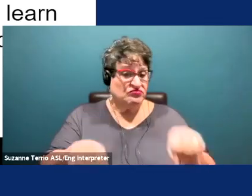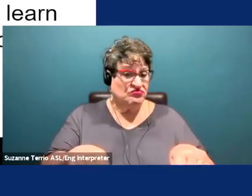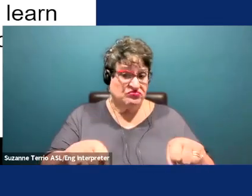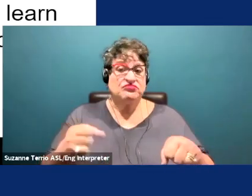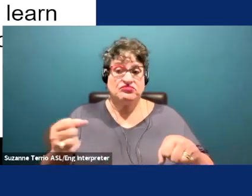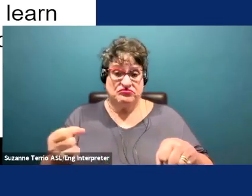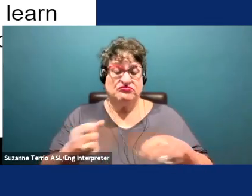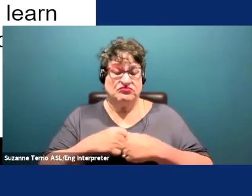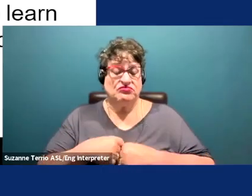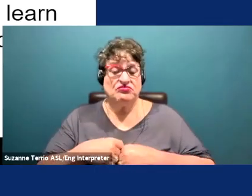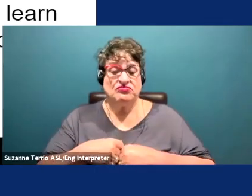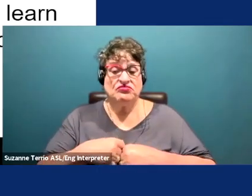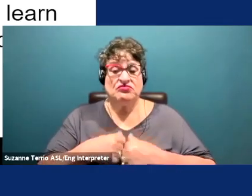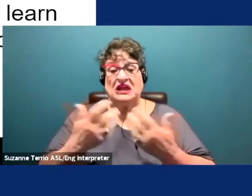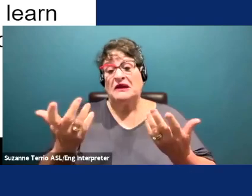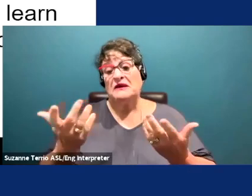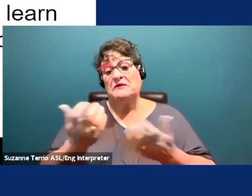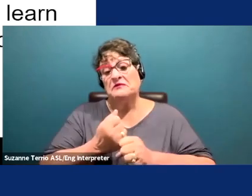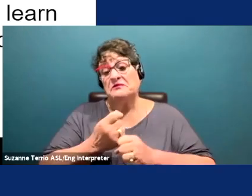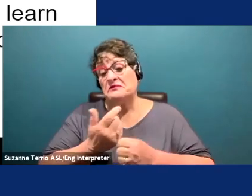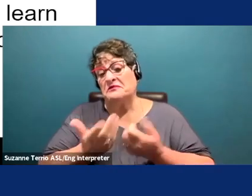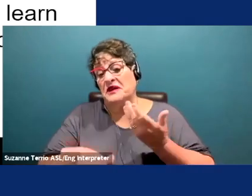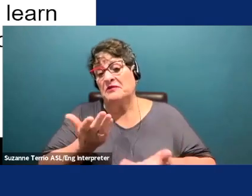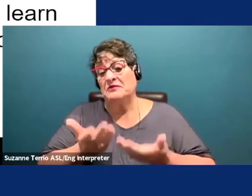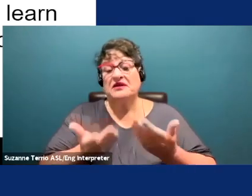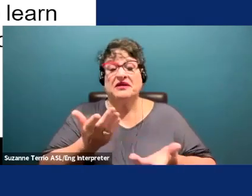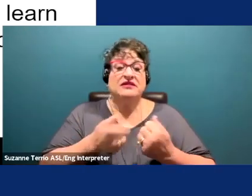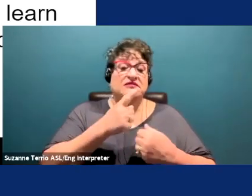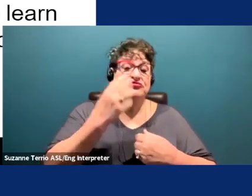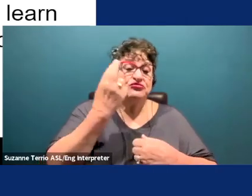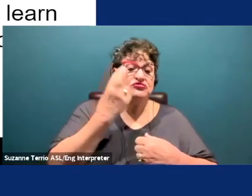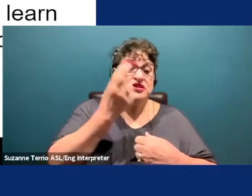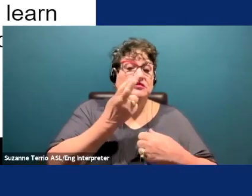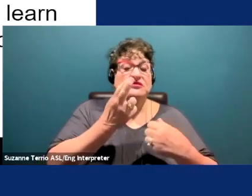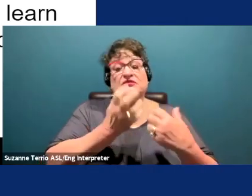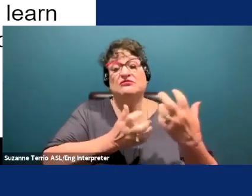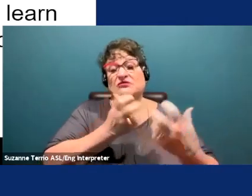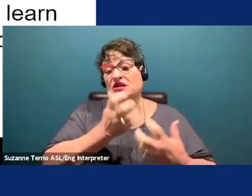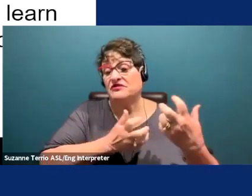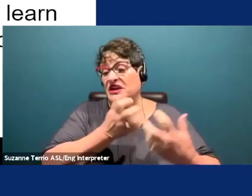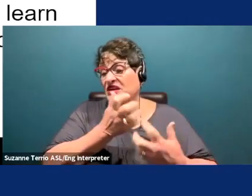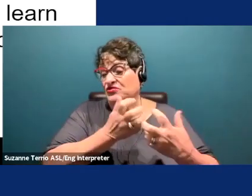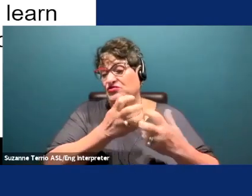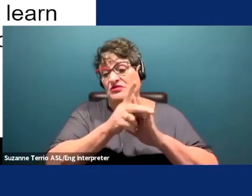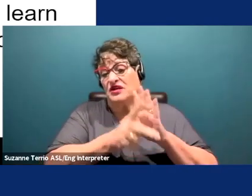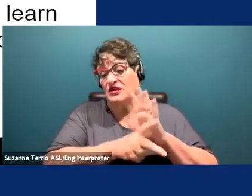It may mean making reasonable modifications to actual policies or procedures or practices.